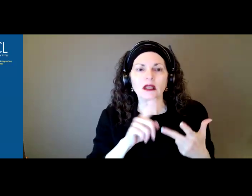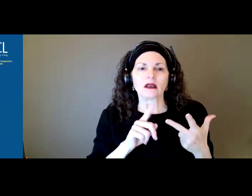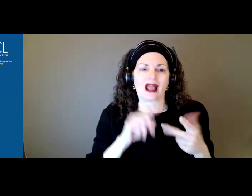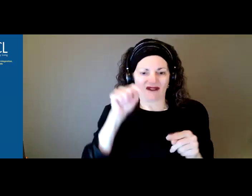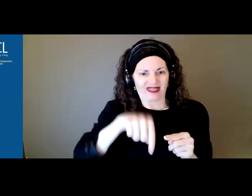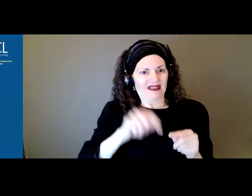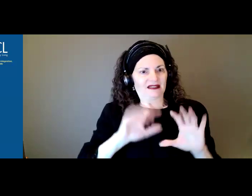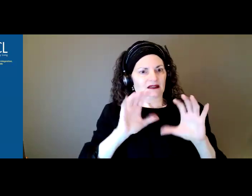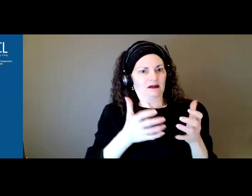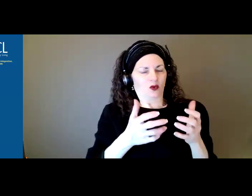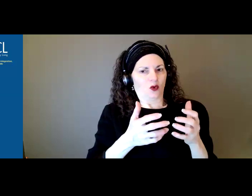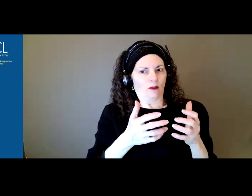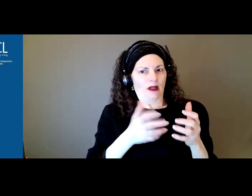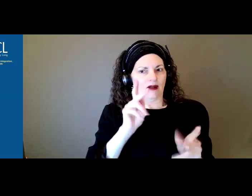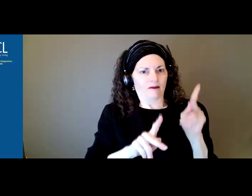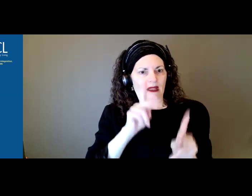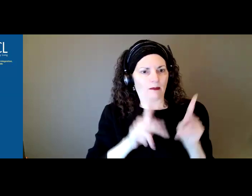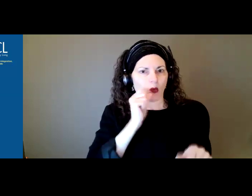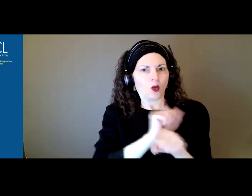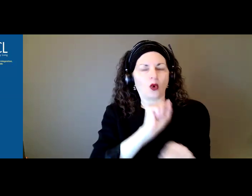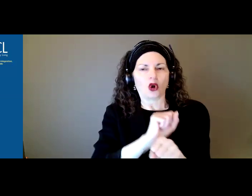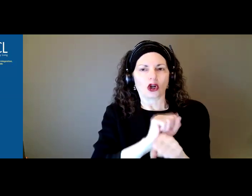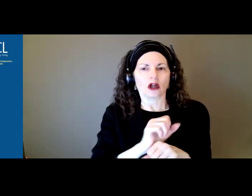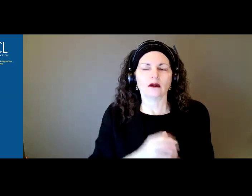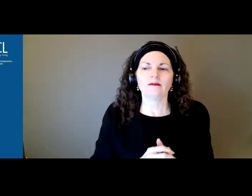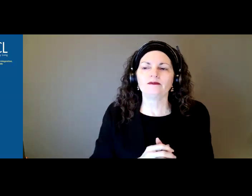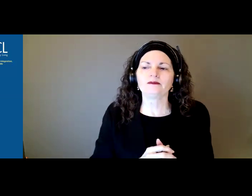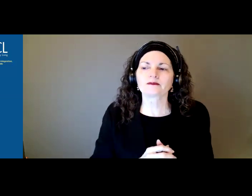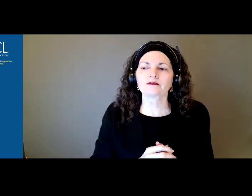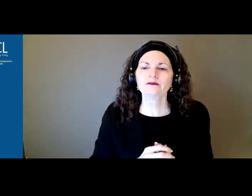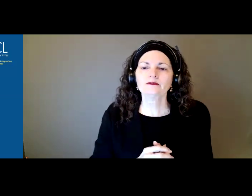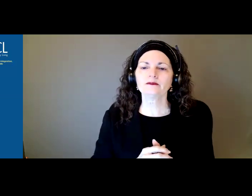A focus of the DCW Strategies Center is on partnerships.